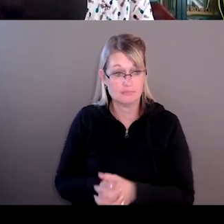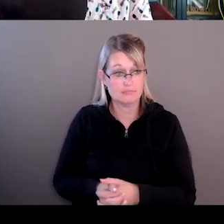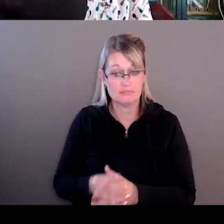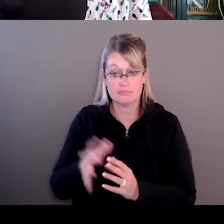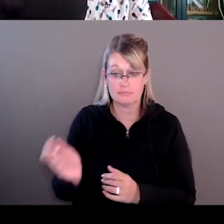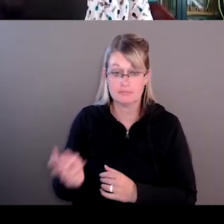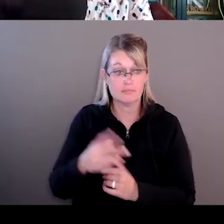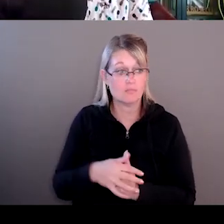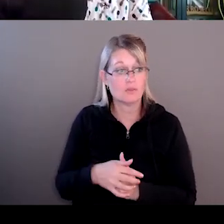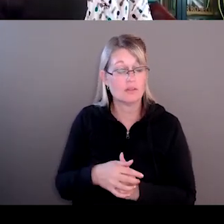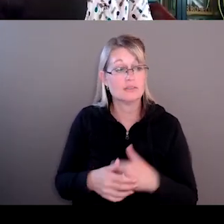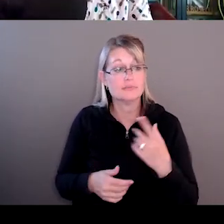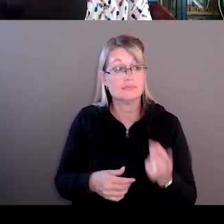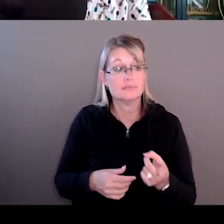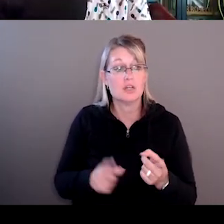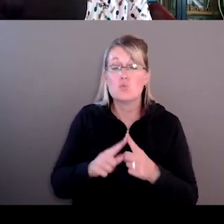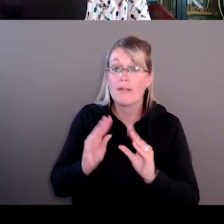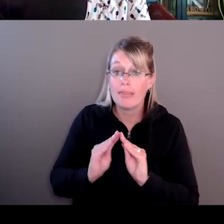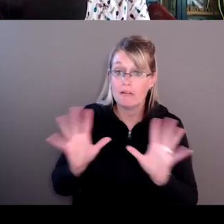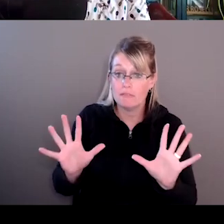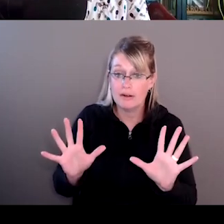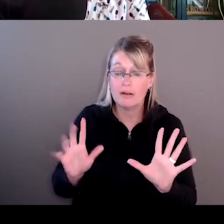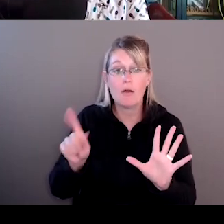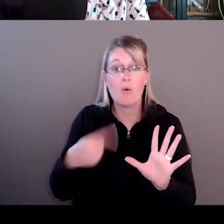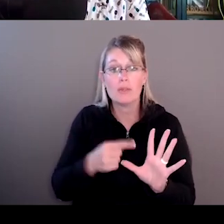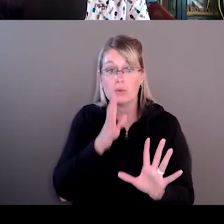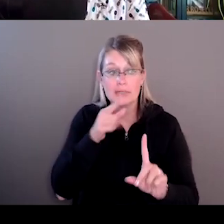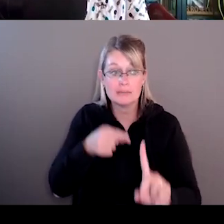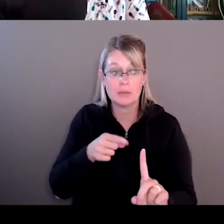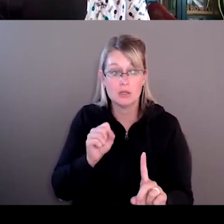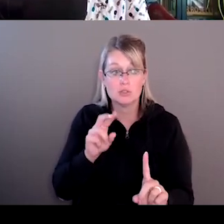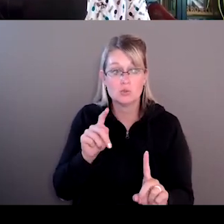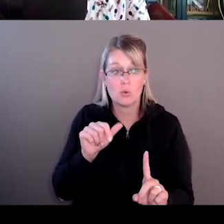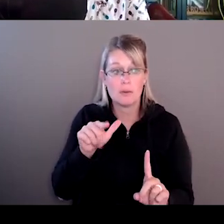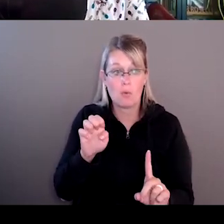Sortable columns. To clarify things here, I am only going to speak about sortable table columns,